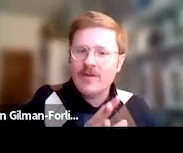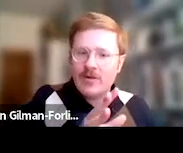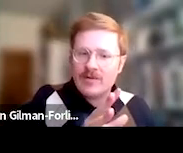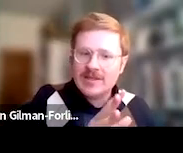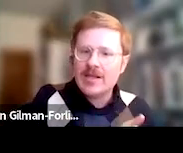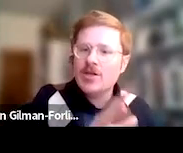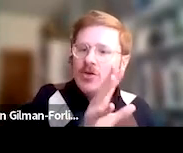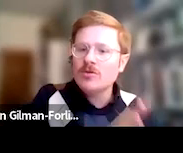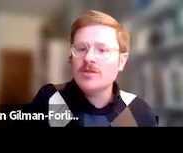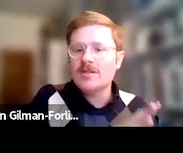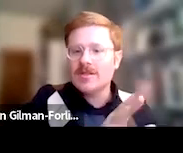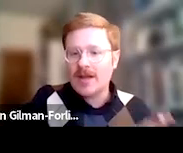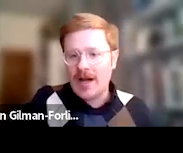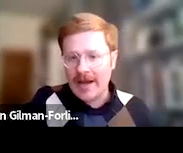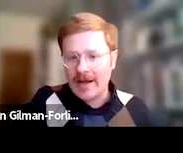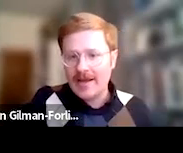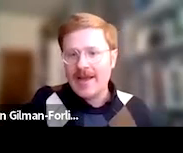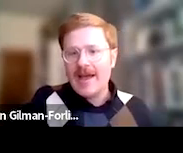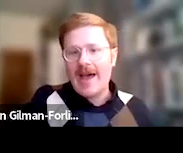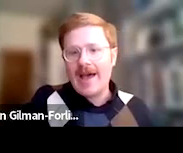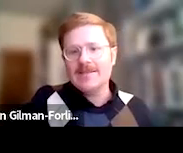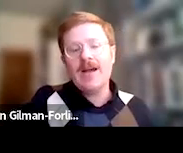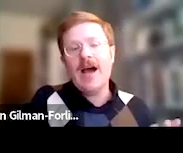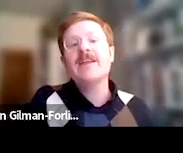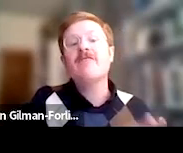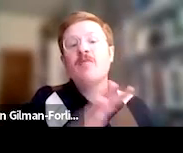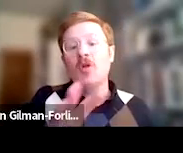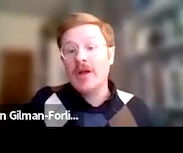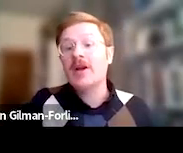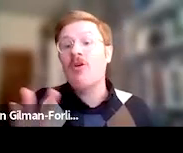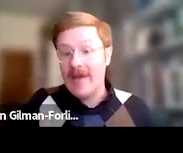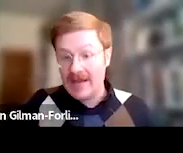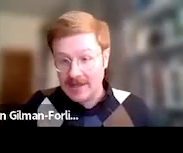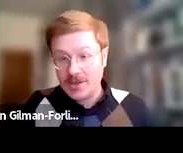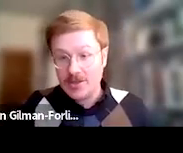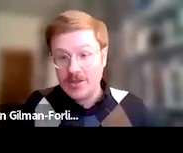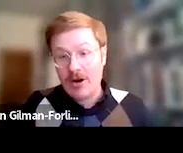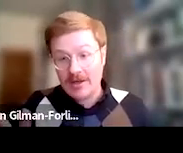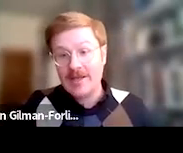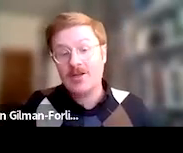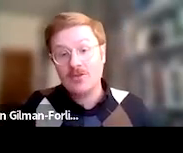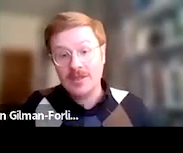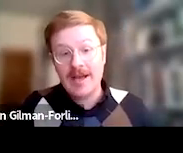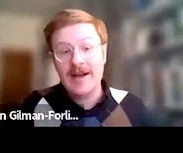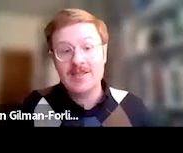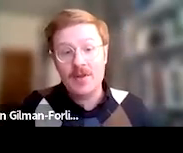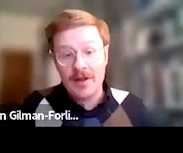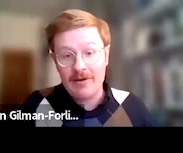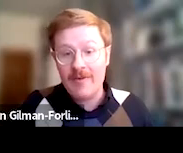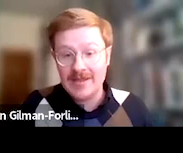of the city using design as a kind of political message, using architectural design as a political